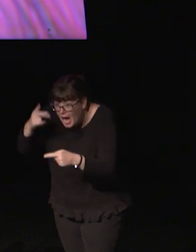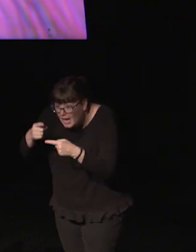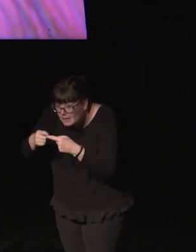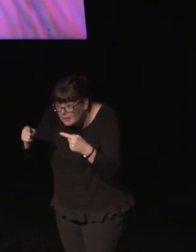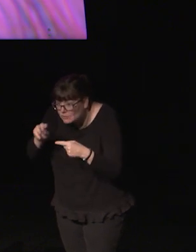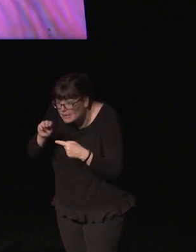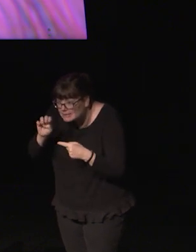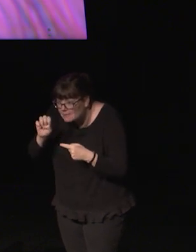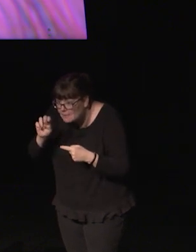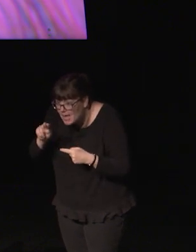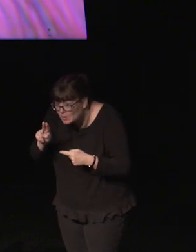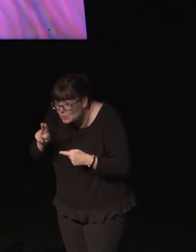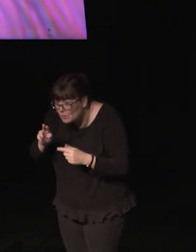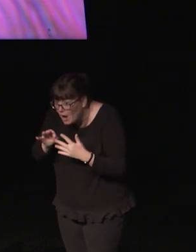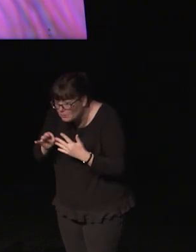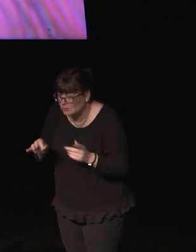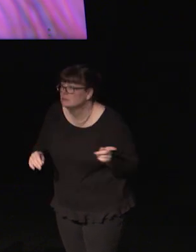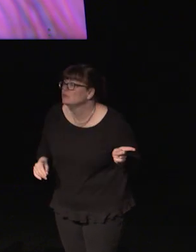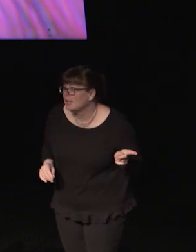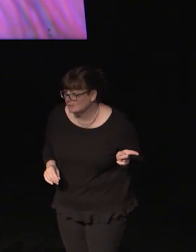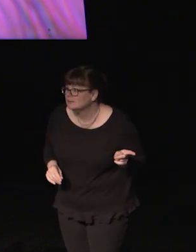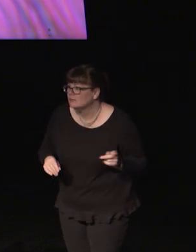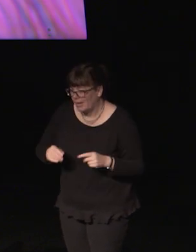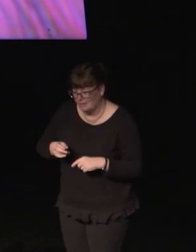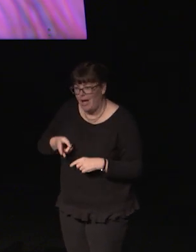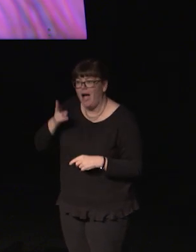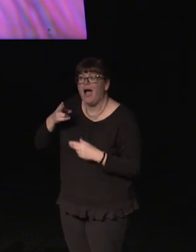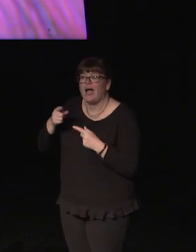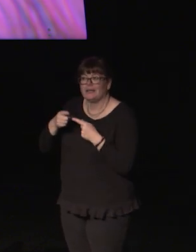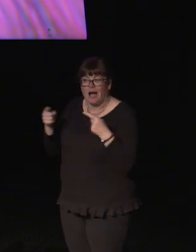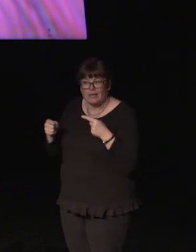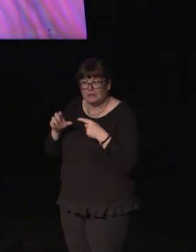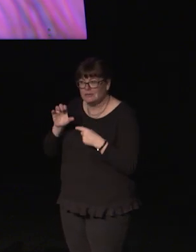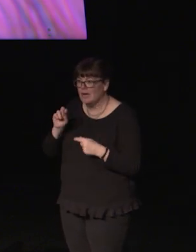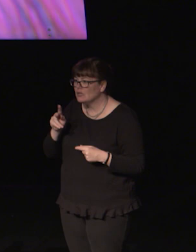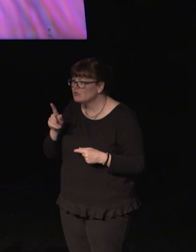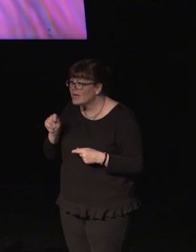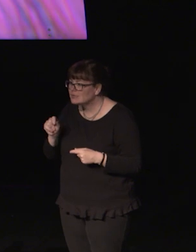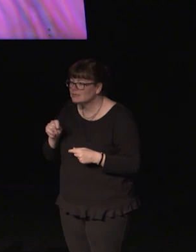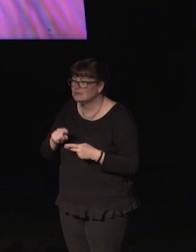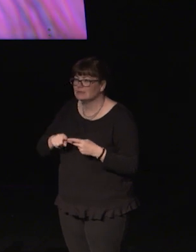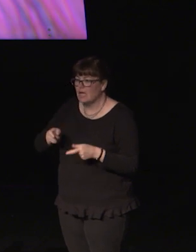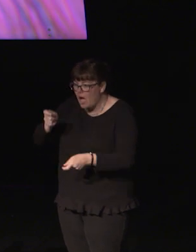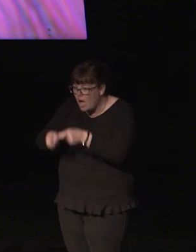Yes, exactly. -Yes, high contrast menu options. High contrast, being able to adjust the sound, the text size.